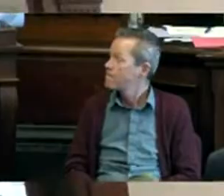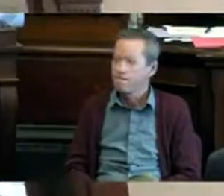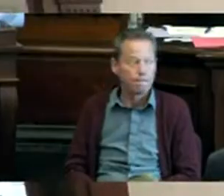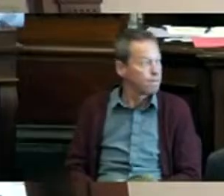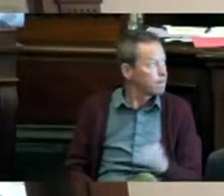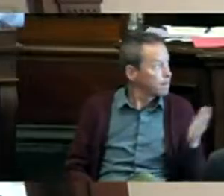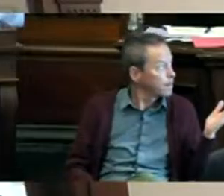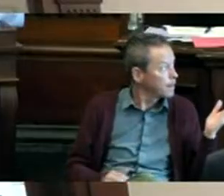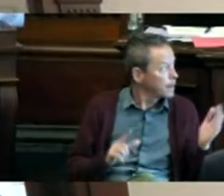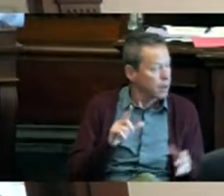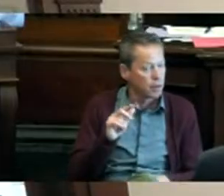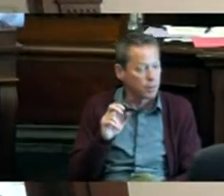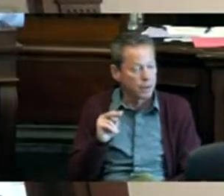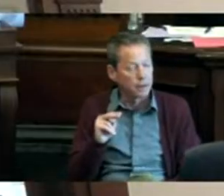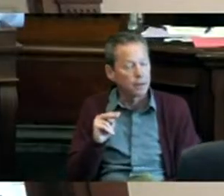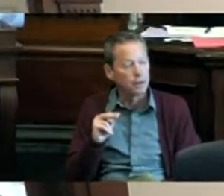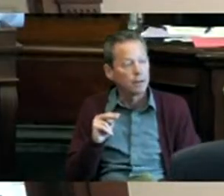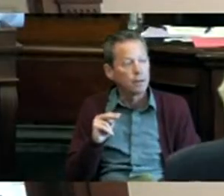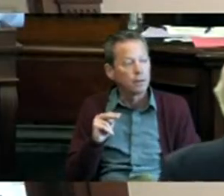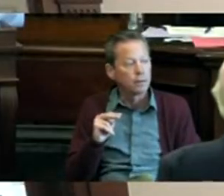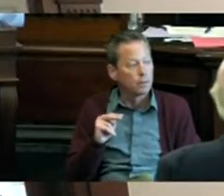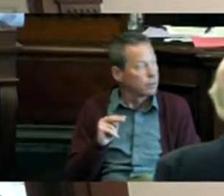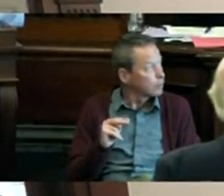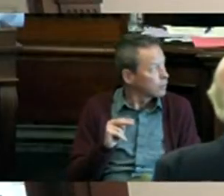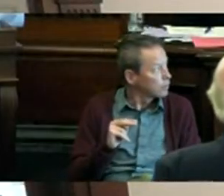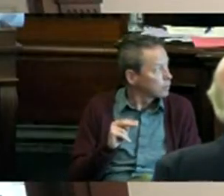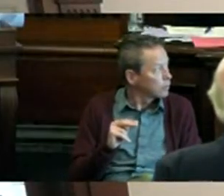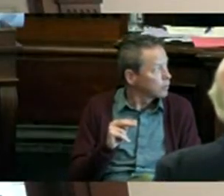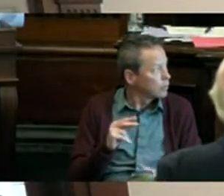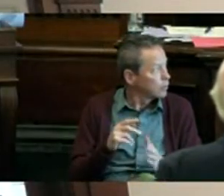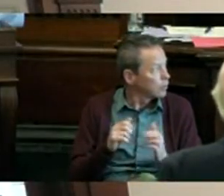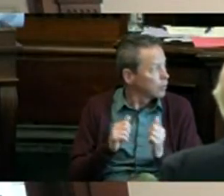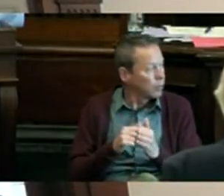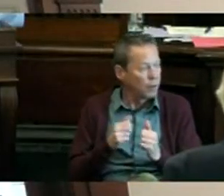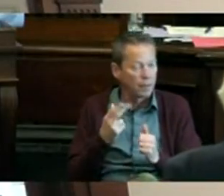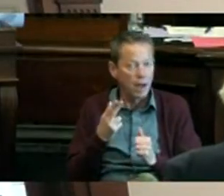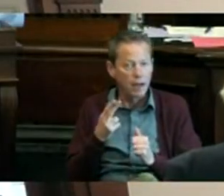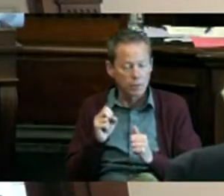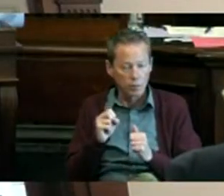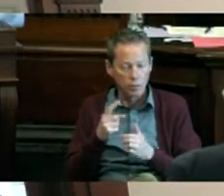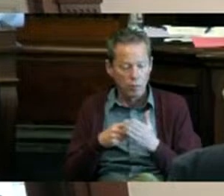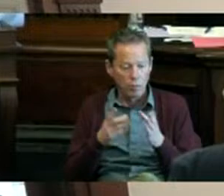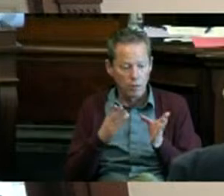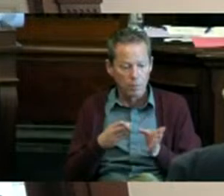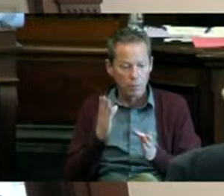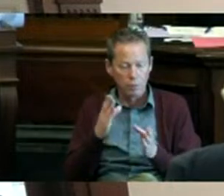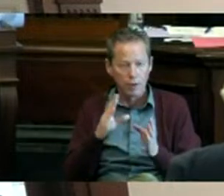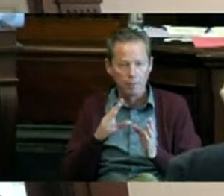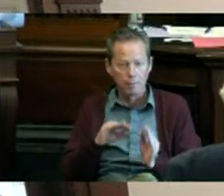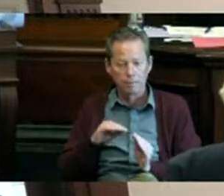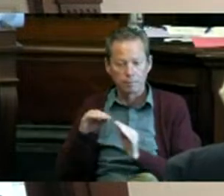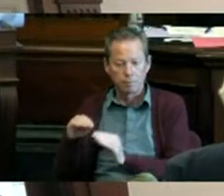well as making it up to speed. I have a question. Yeah. With